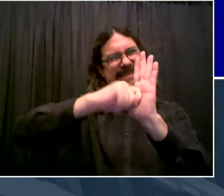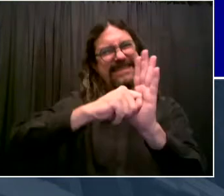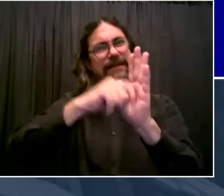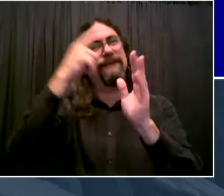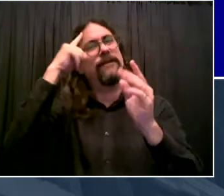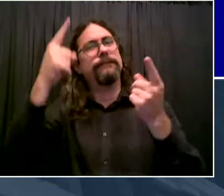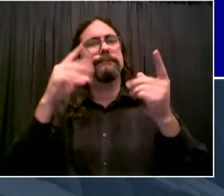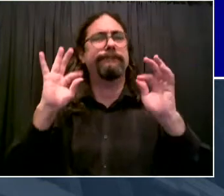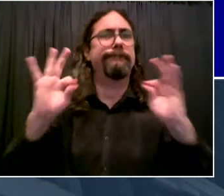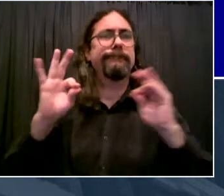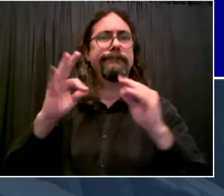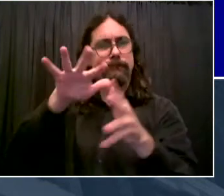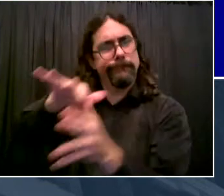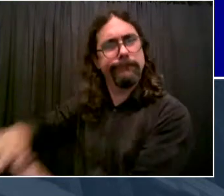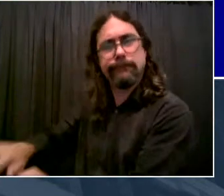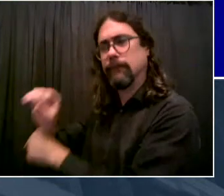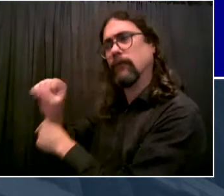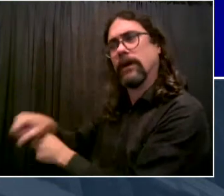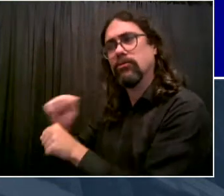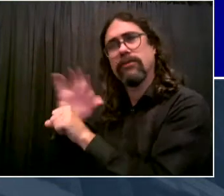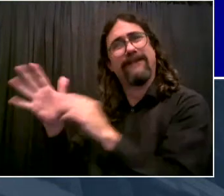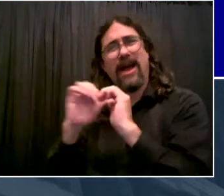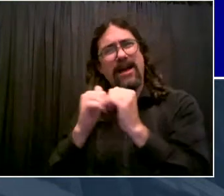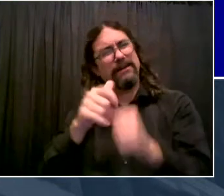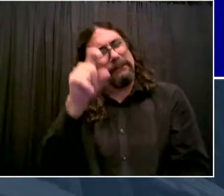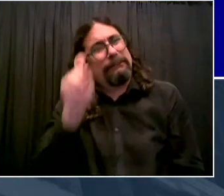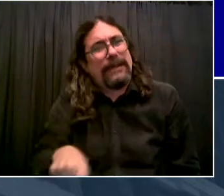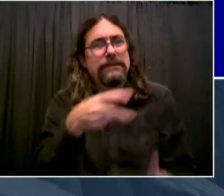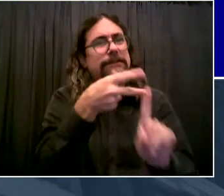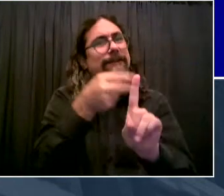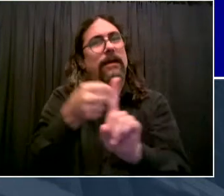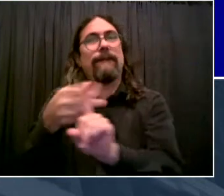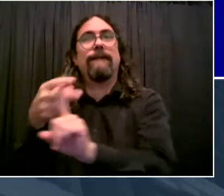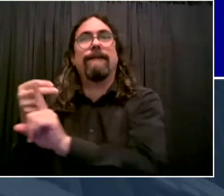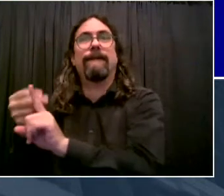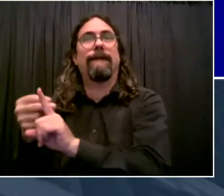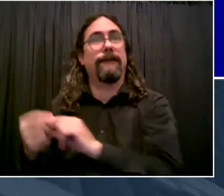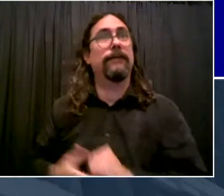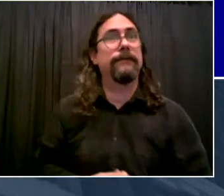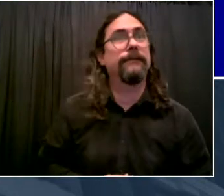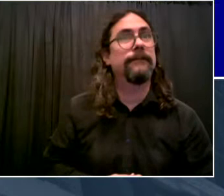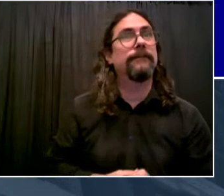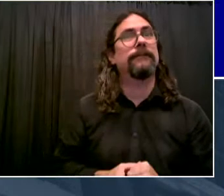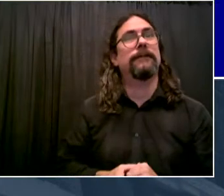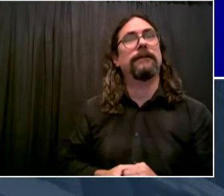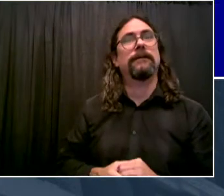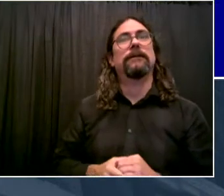THE ANSWER, THE FUTURE, THE WAY. WE SHOWED WHAT THE CITY